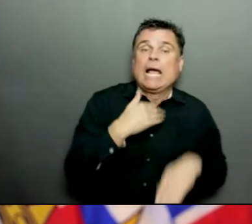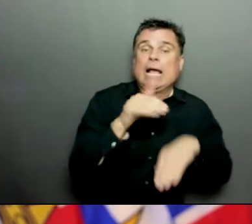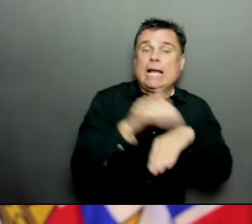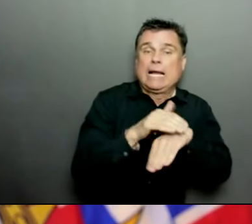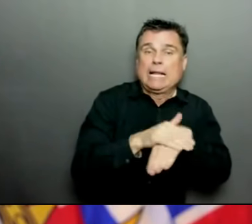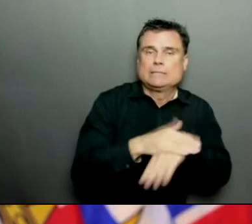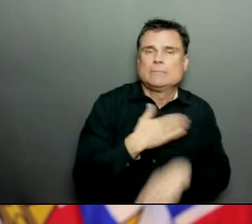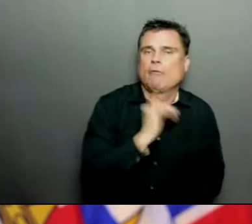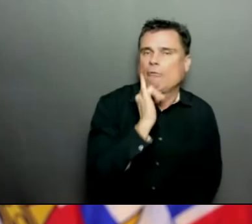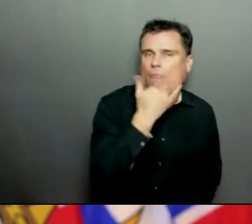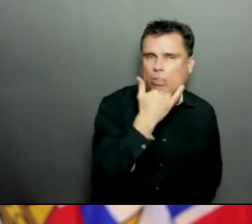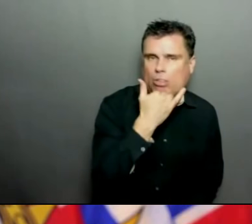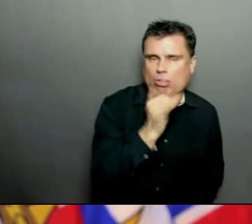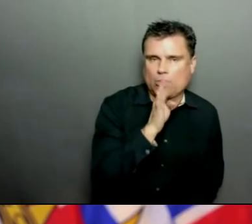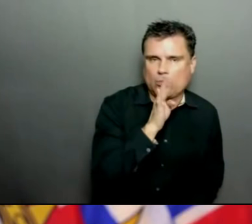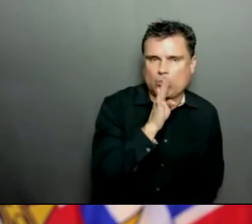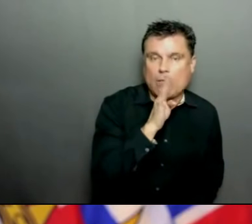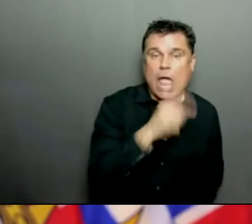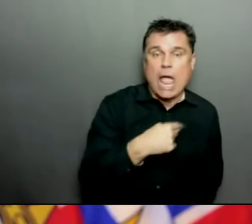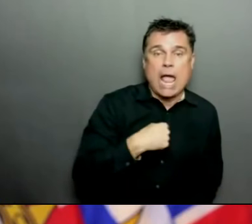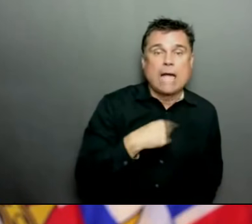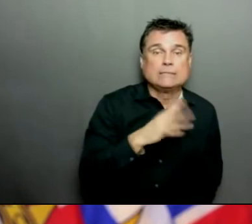About Whistler,